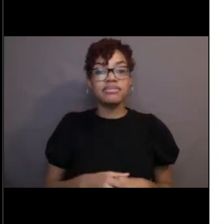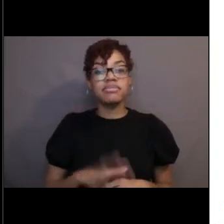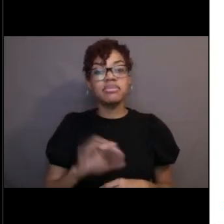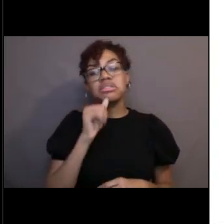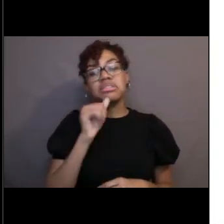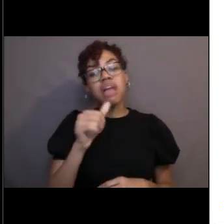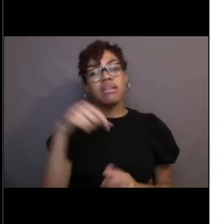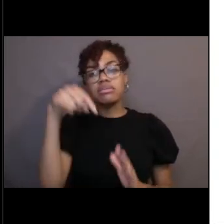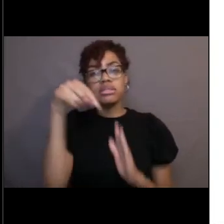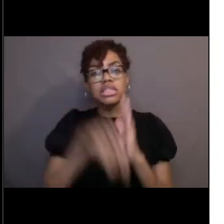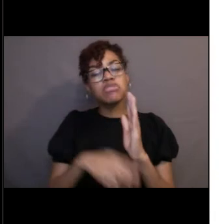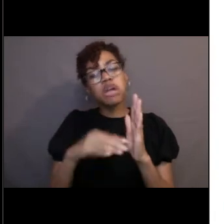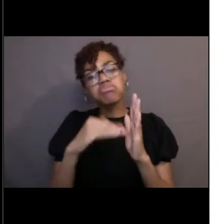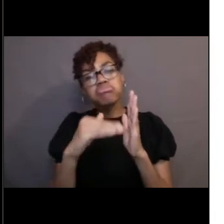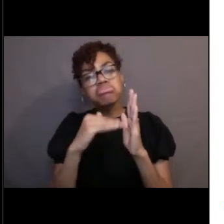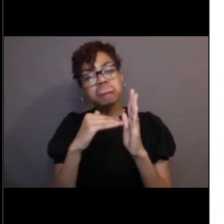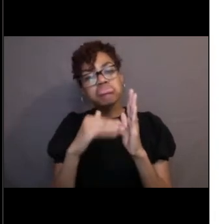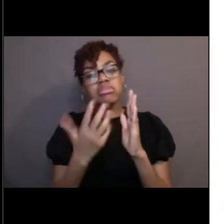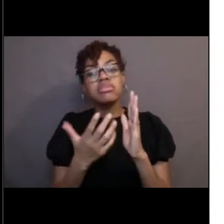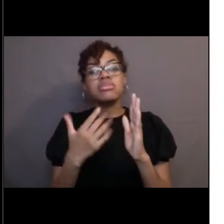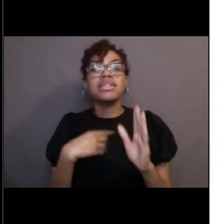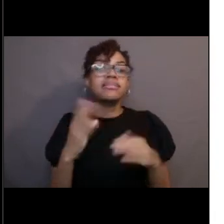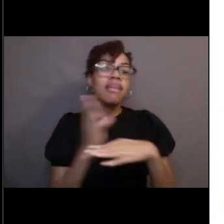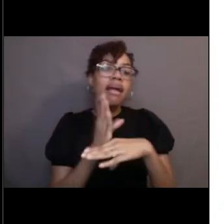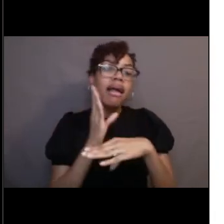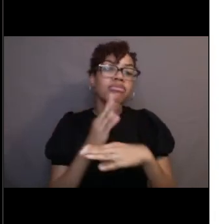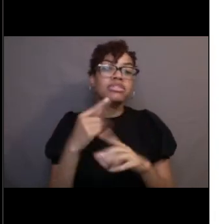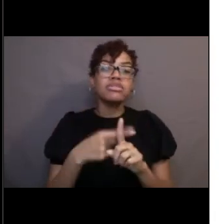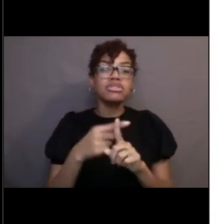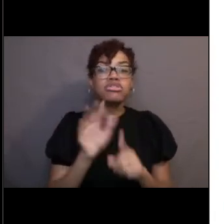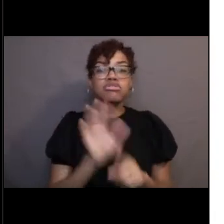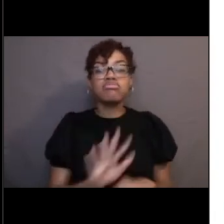and it's a pretty average temperature for this area for that time of year.